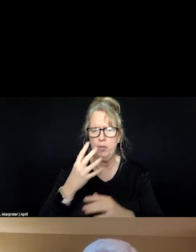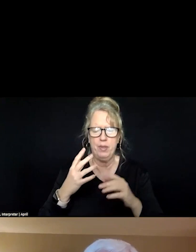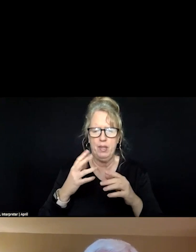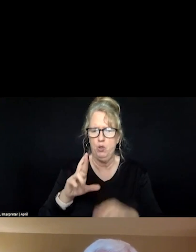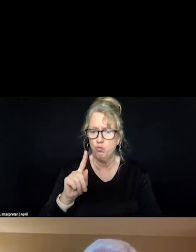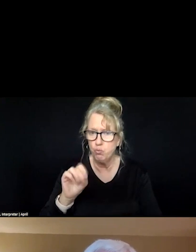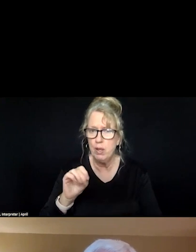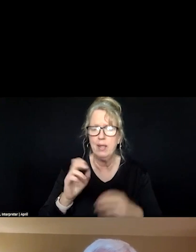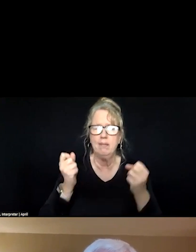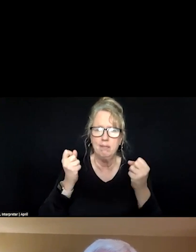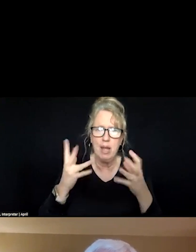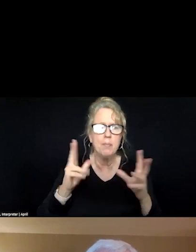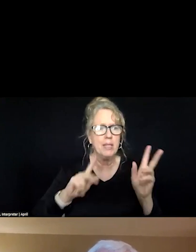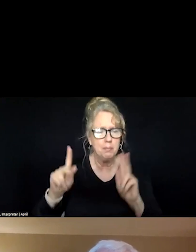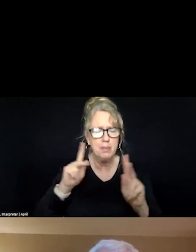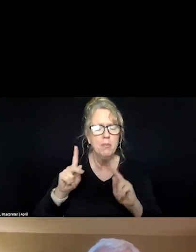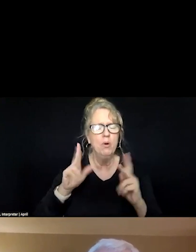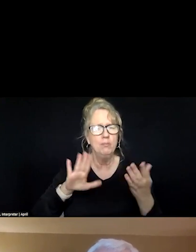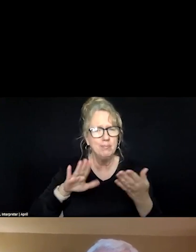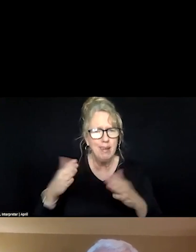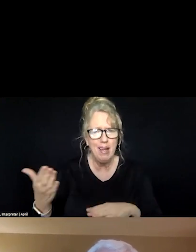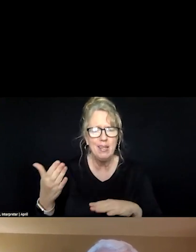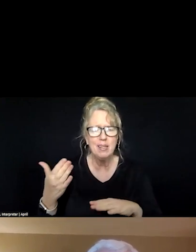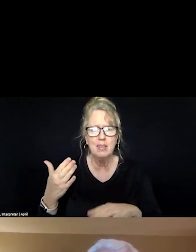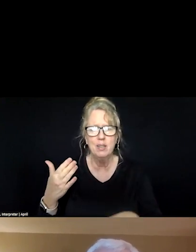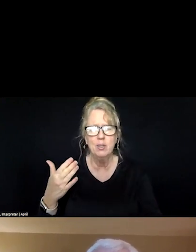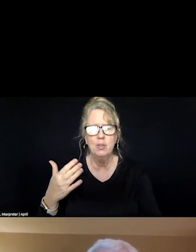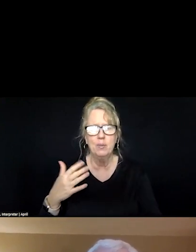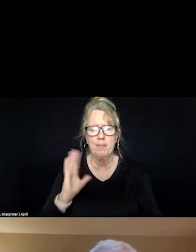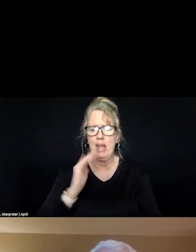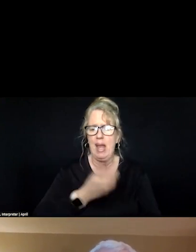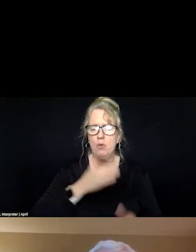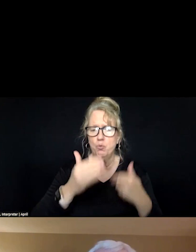NUMBERS OF PEOPLE THAT ARE DYING, OUR PROGRESS LOOKS GOOD, BUT IF